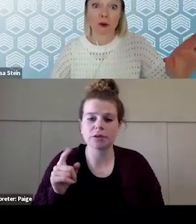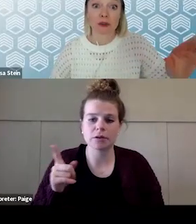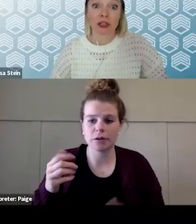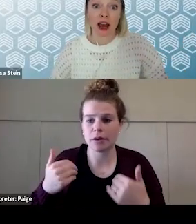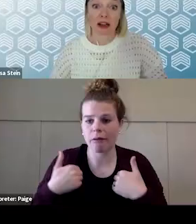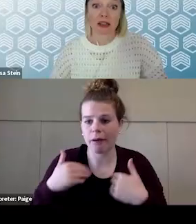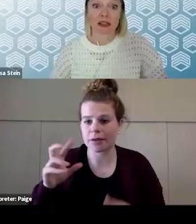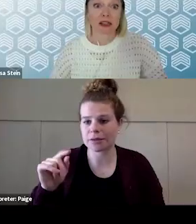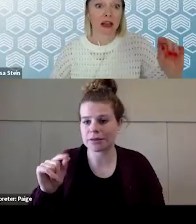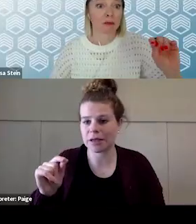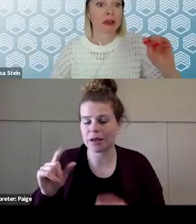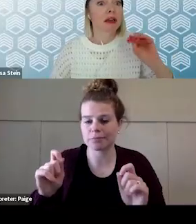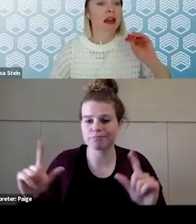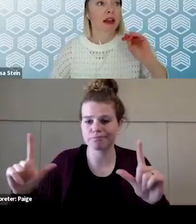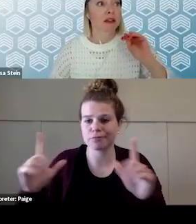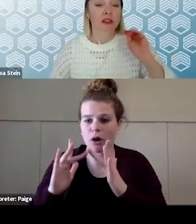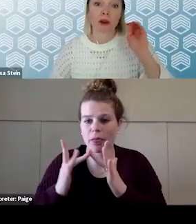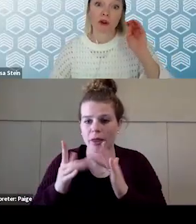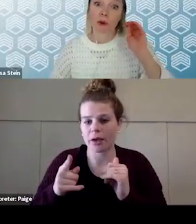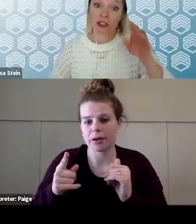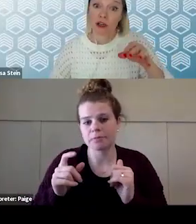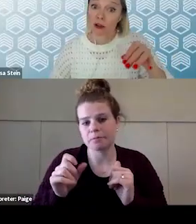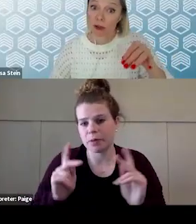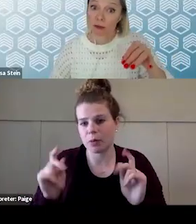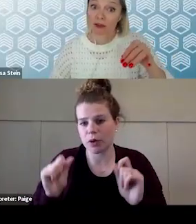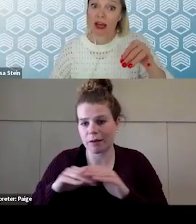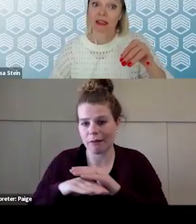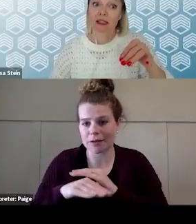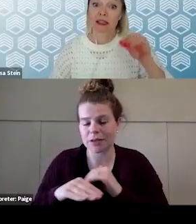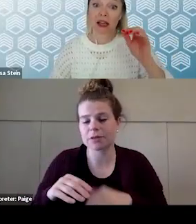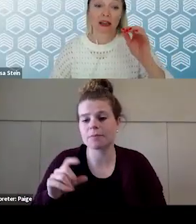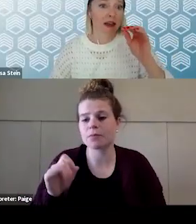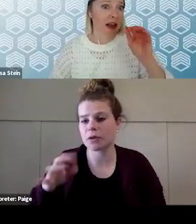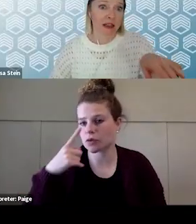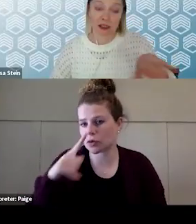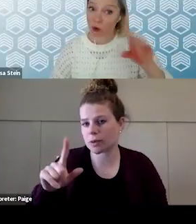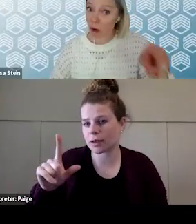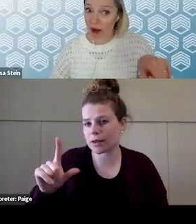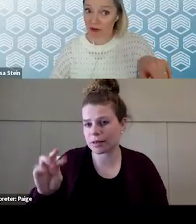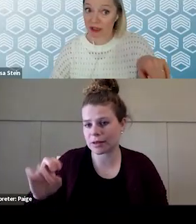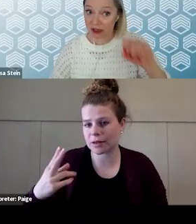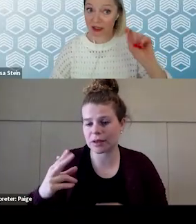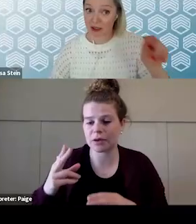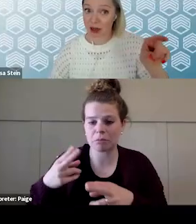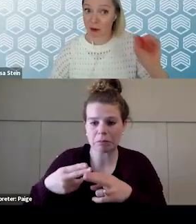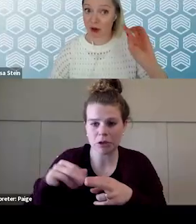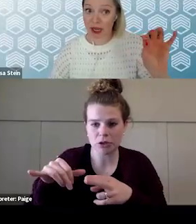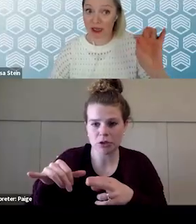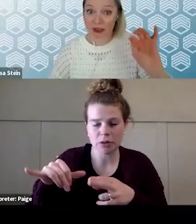that folks can access. So if you wanna share a little bit about that, Leigh and Tandis. If you all have anything that's available online,